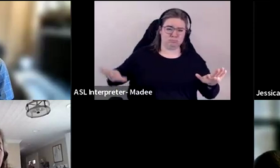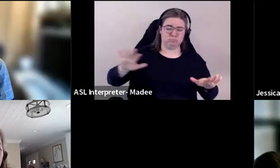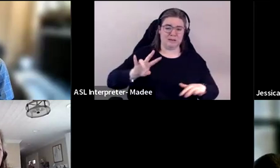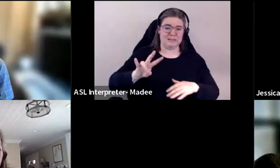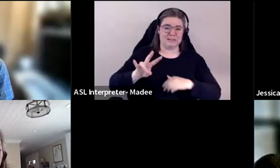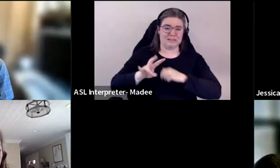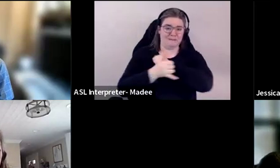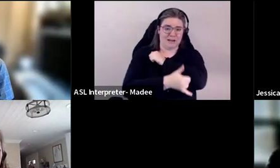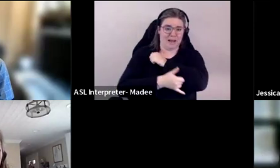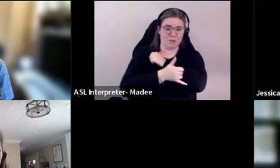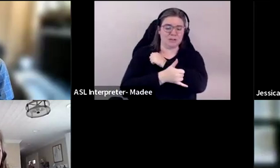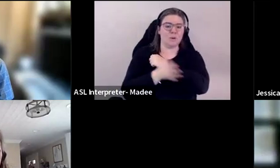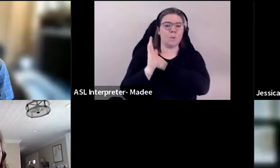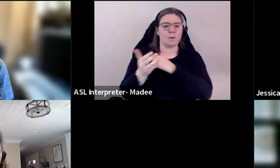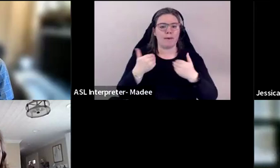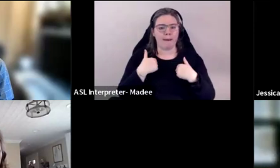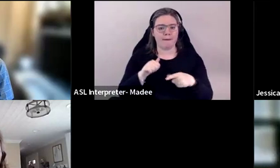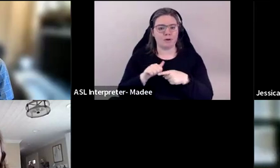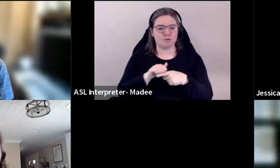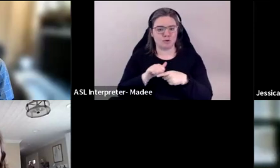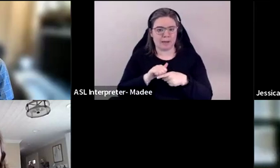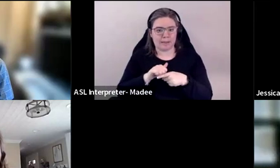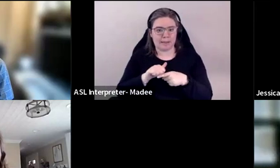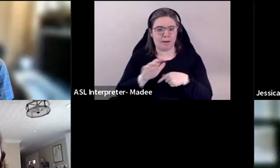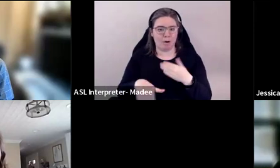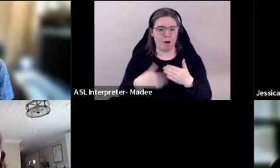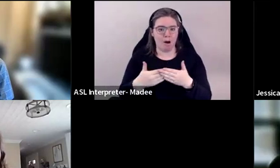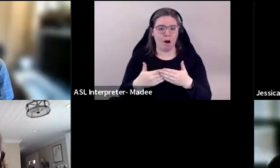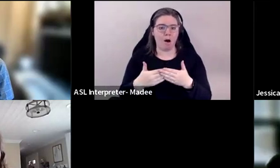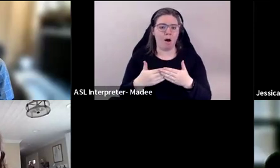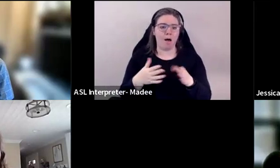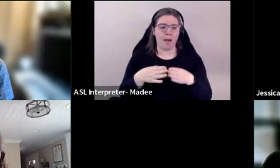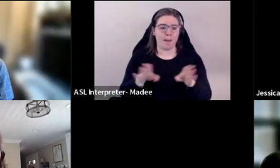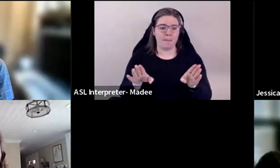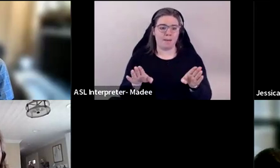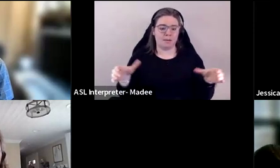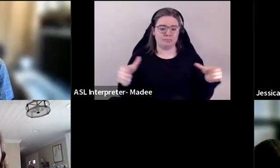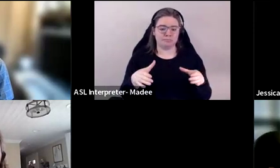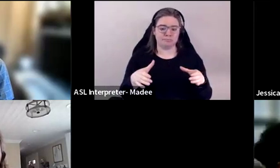Rebecca Rabatin, she/her, Independence First: on all of the public entities, responsibilities under the Ada. It's going to be a book